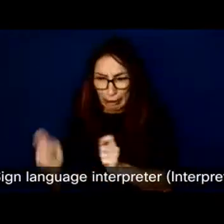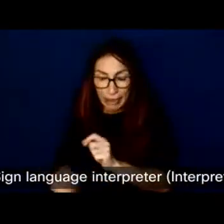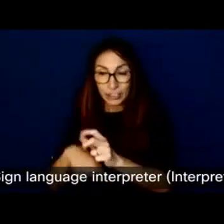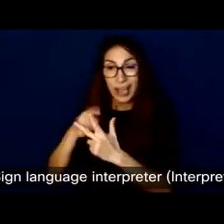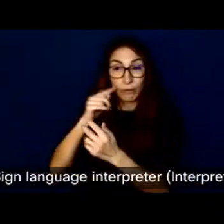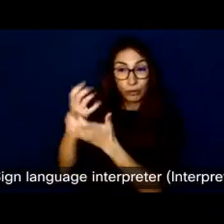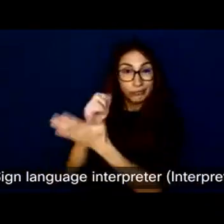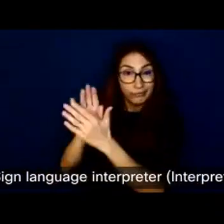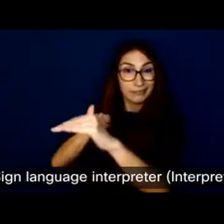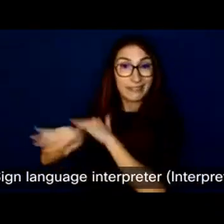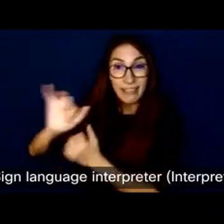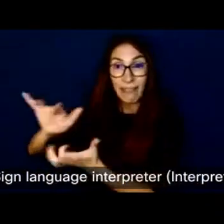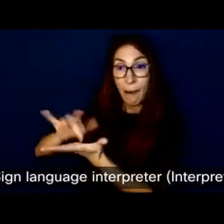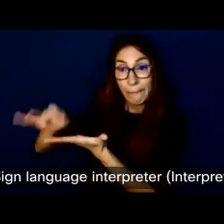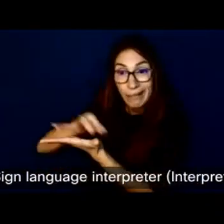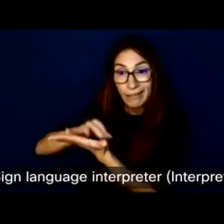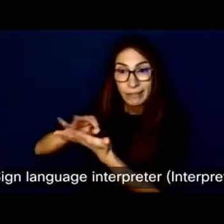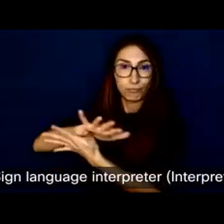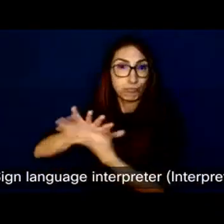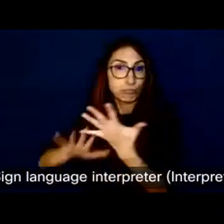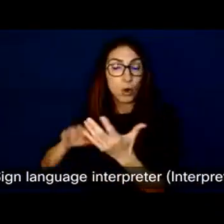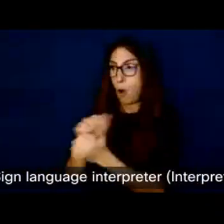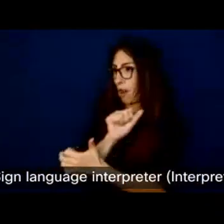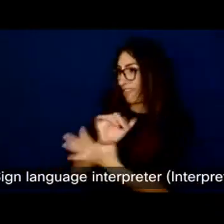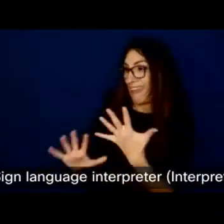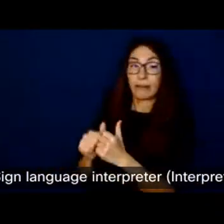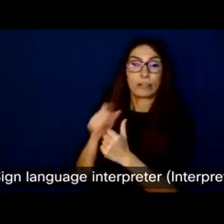so we have to keep policy impacts in mind as we consider